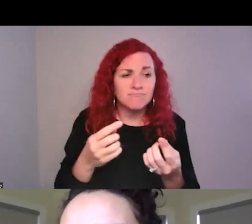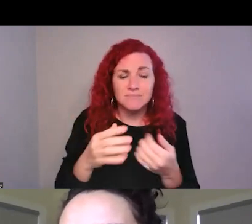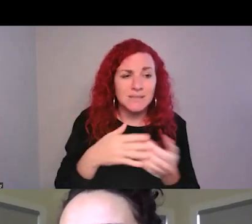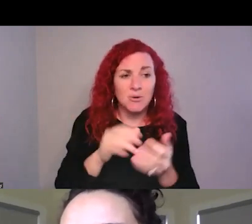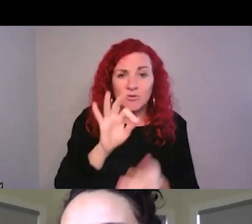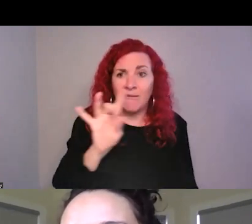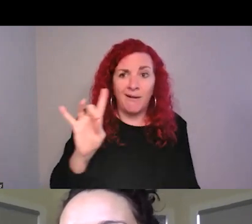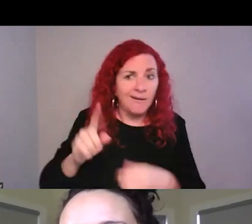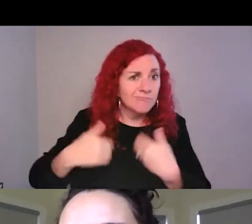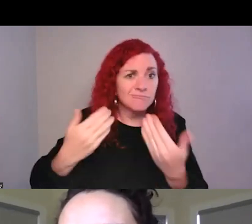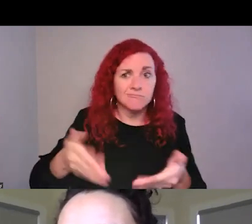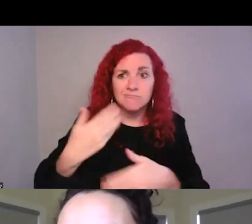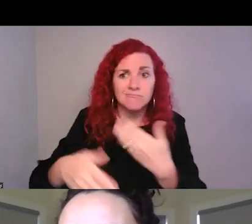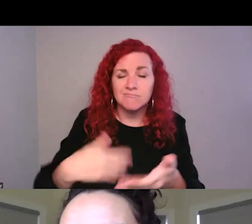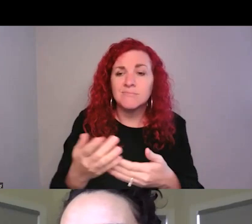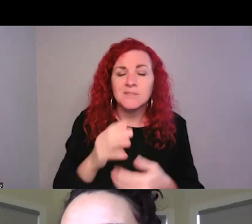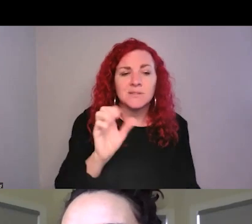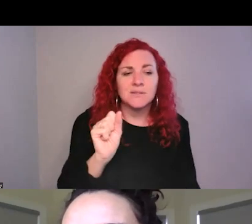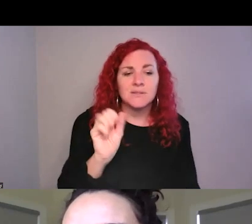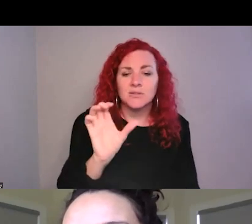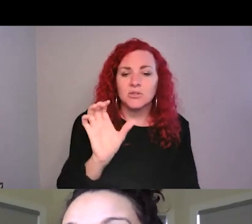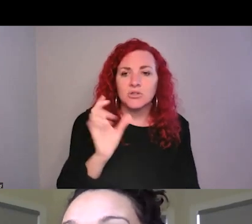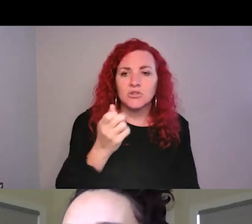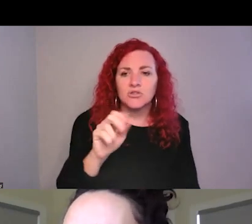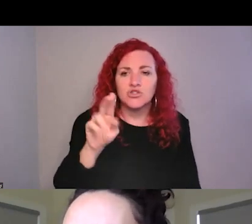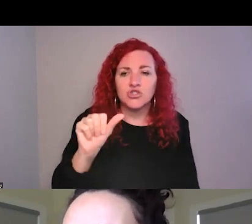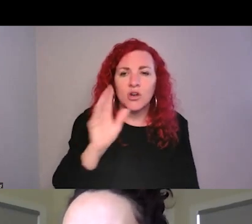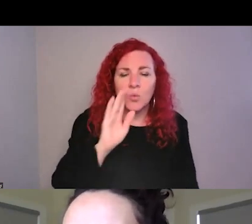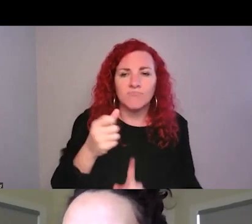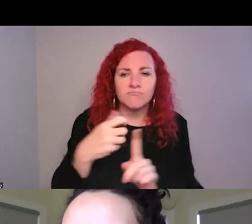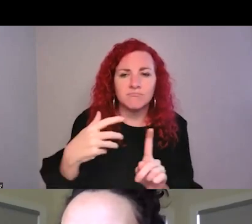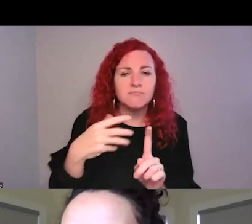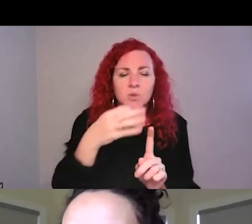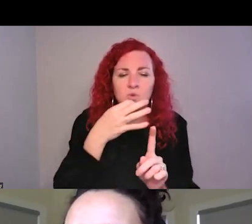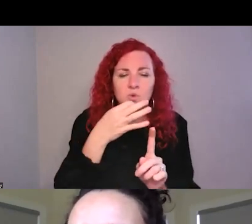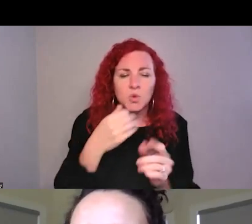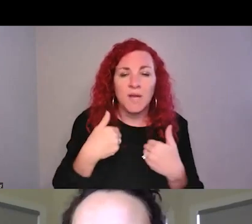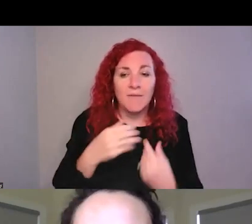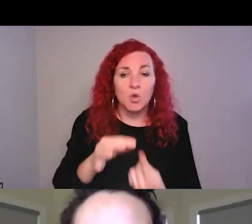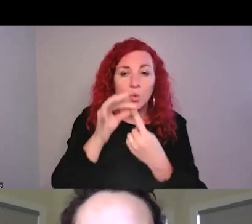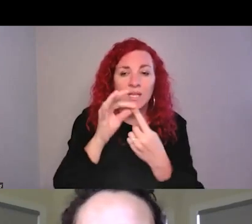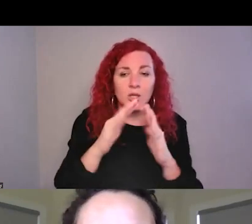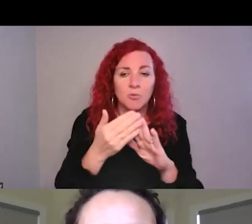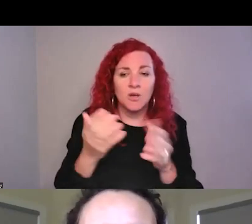CHAUNA WILL GET INTO THAT ABOUT HOW WE HAVE UNIQUE PARTNERS INVOLVED IN A GREAT WAY.